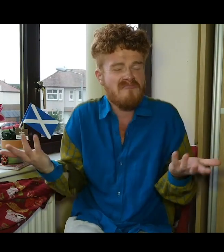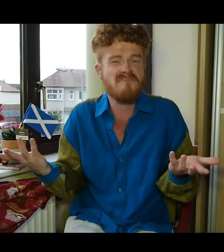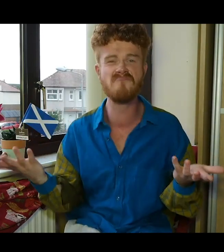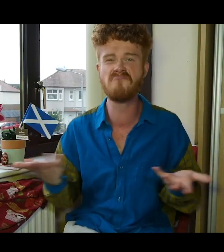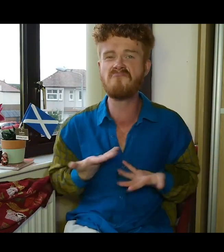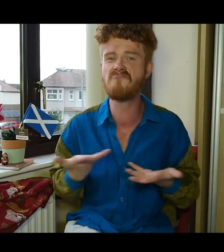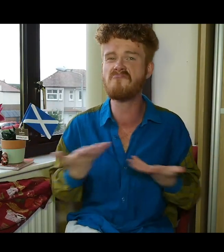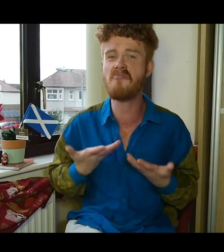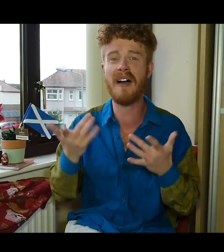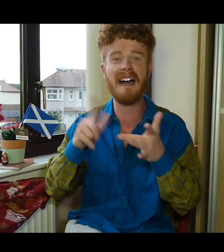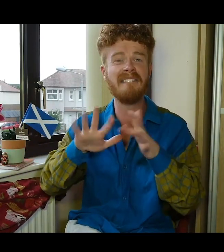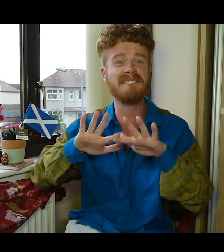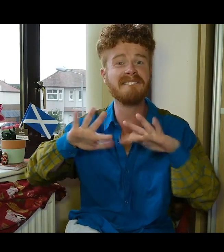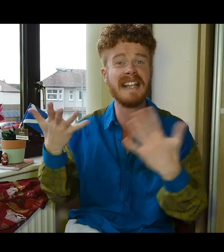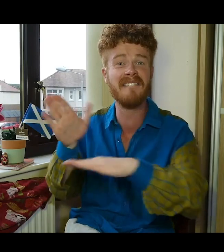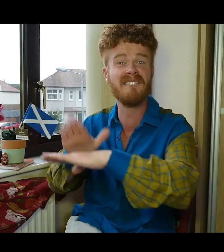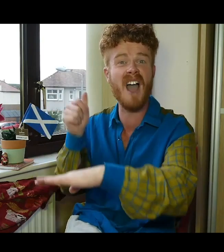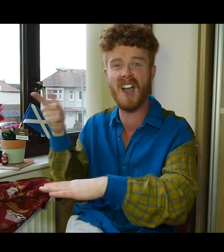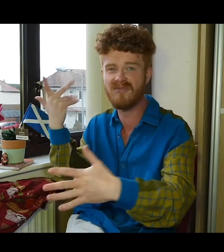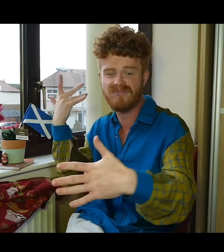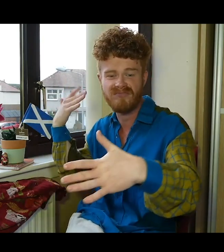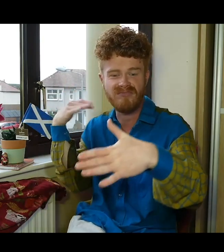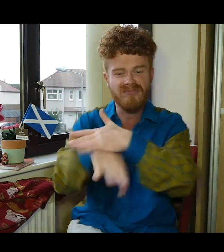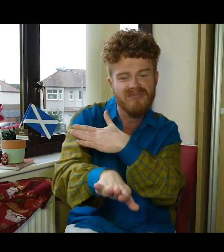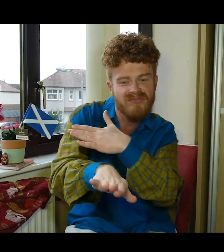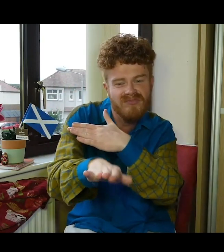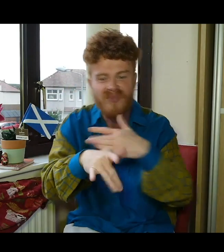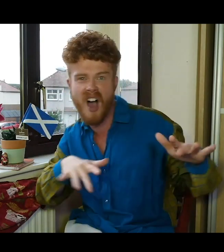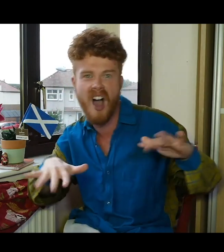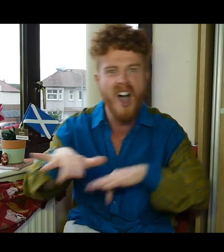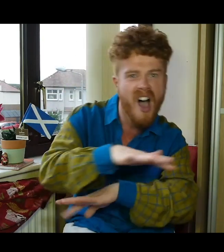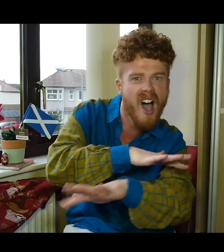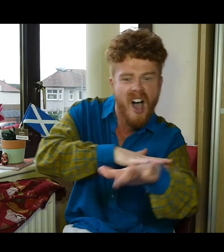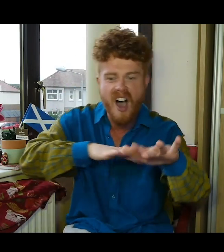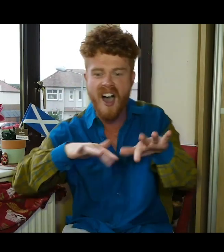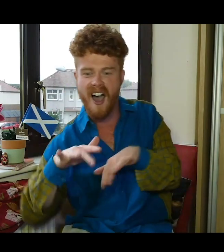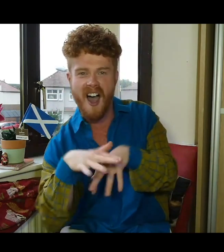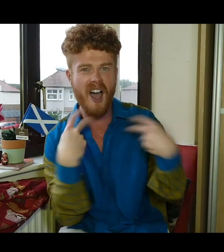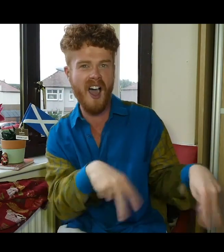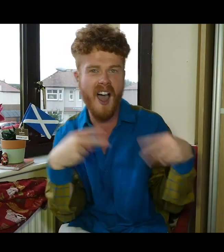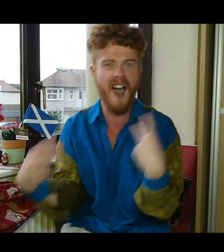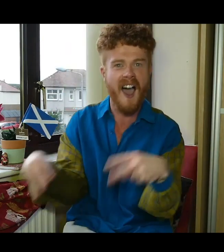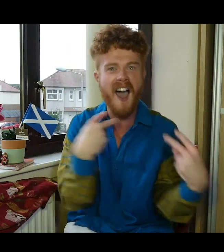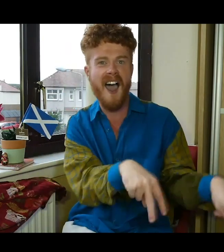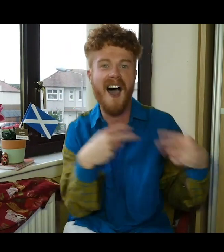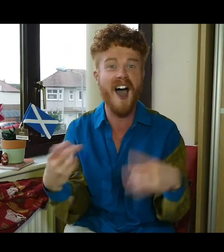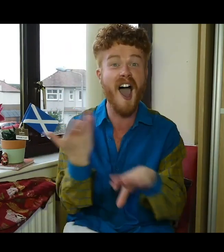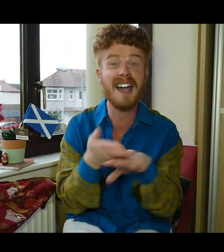She's never bothered if she's not invited to a party She just gatecrashes!